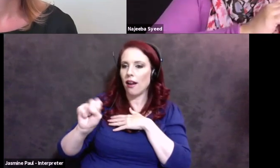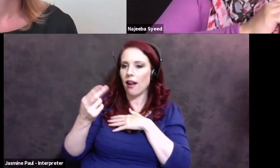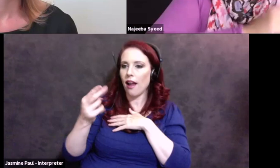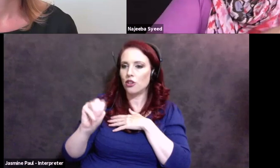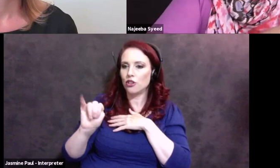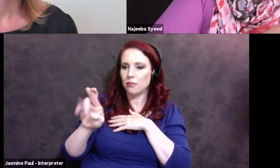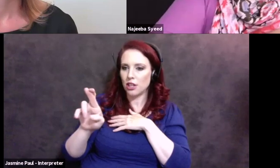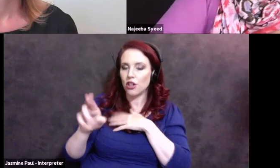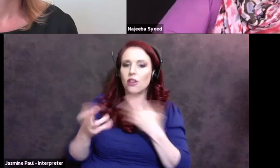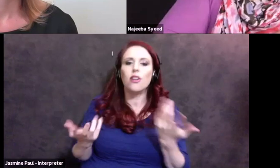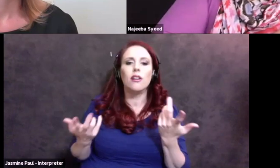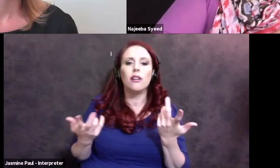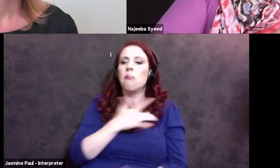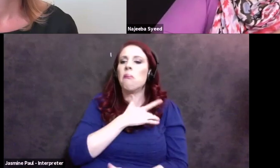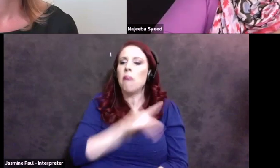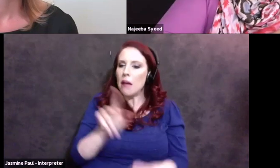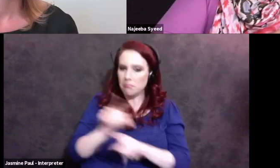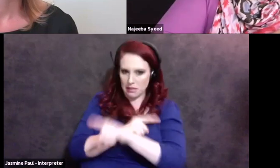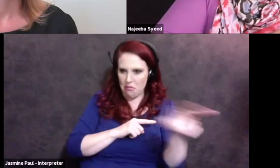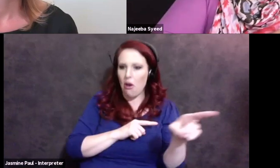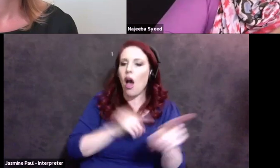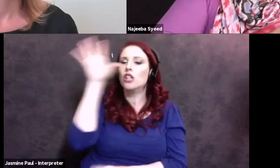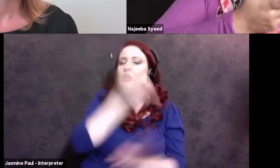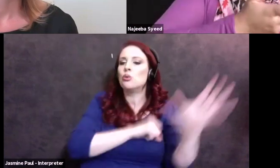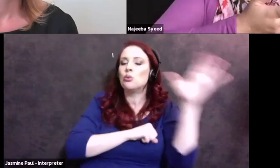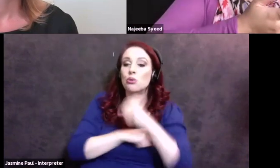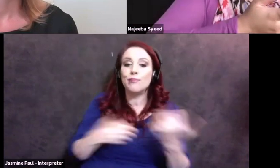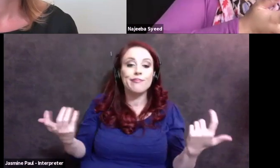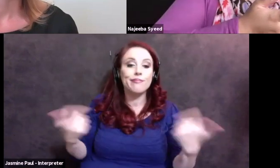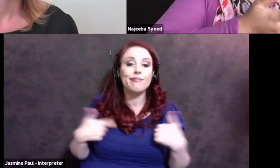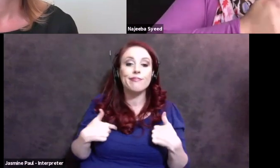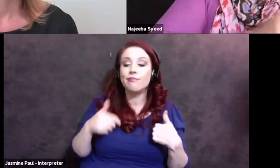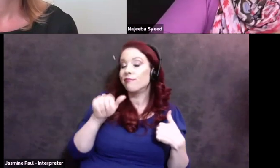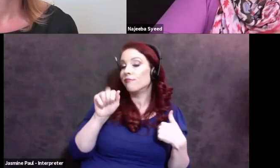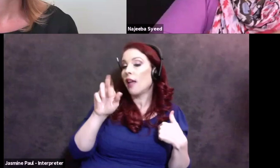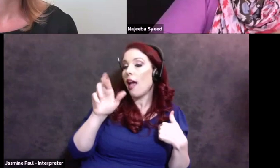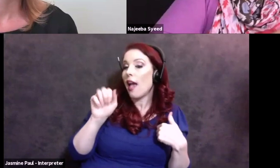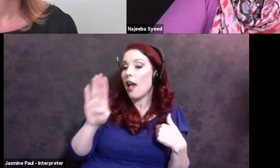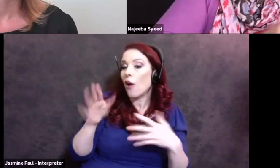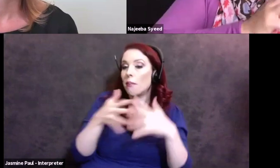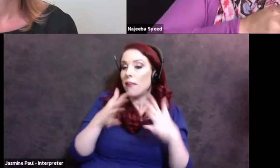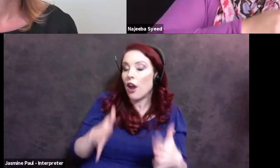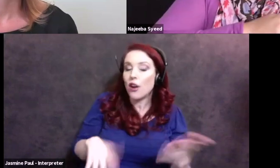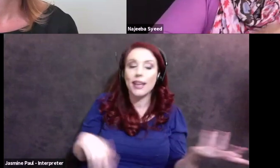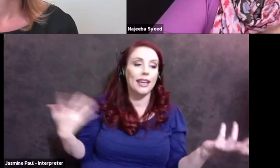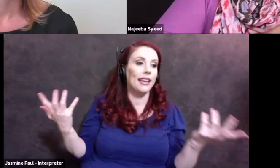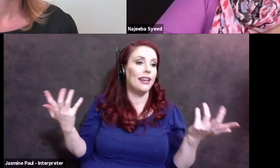the answers assume that I am, for instance, Arab American and the idea that Muslims would